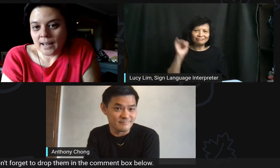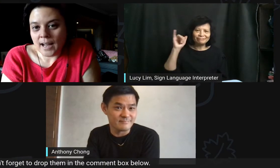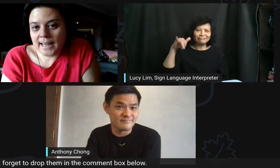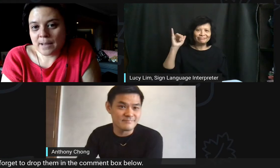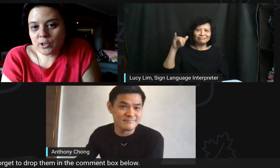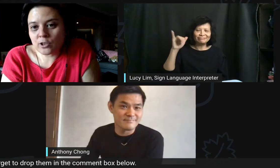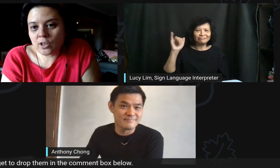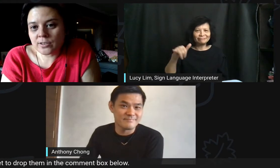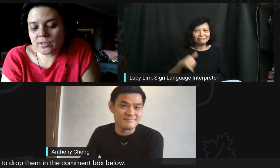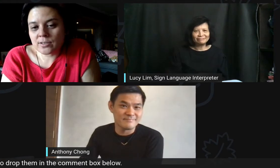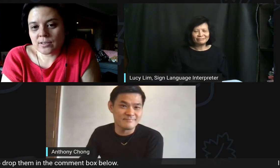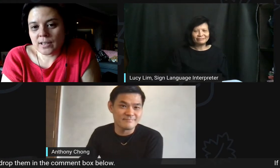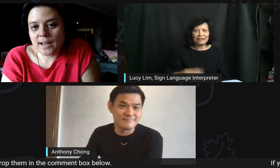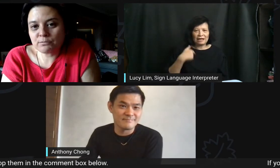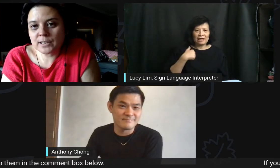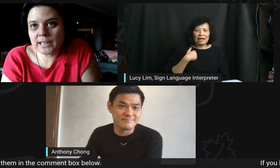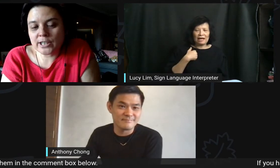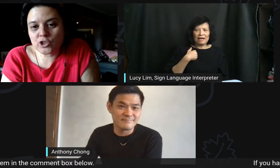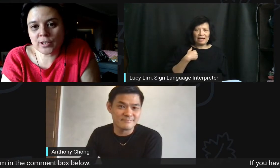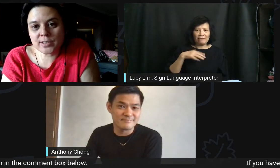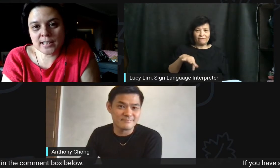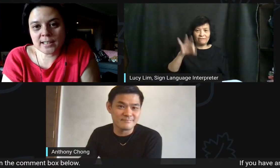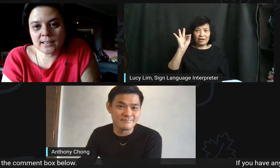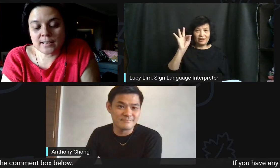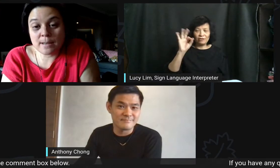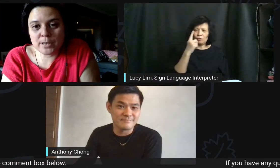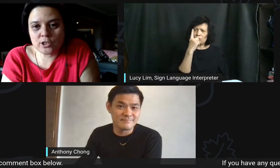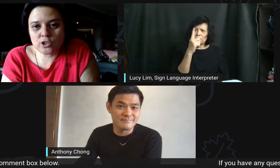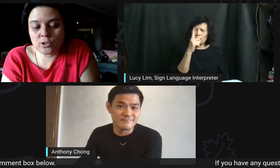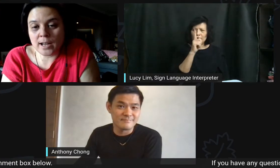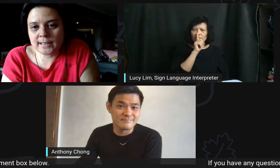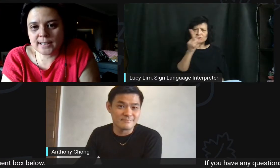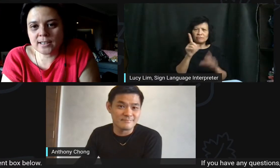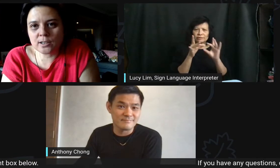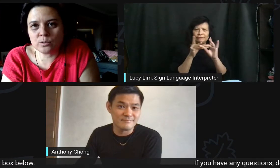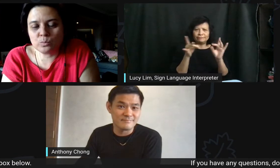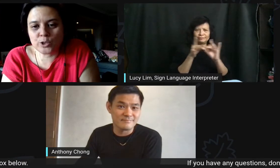I came across a really interesting image or idea